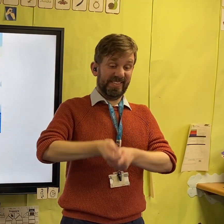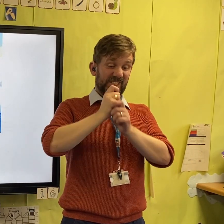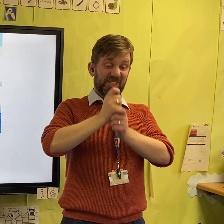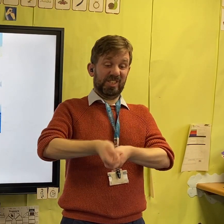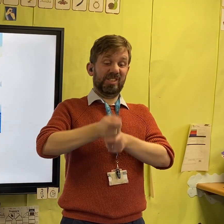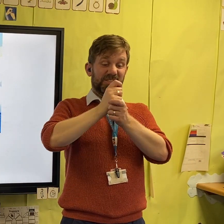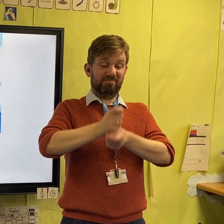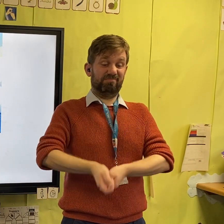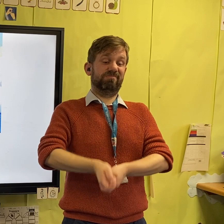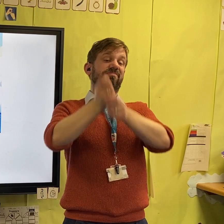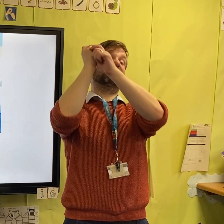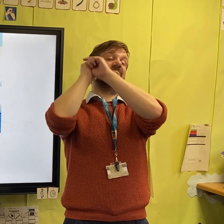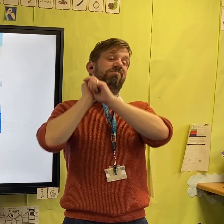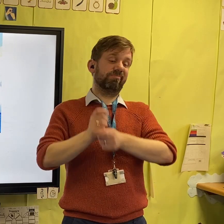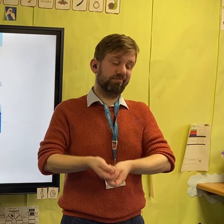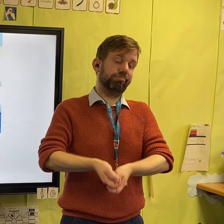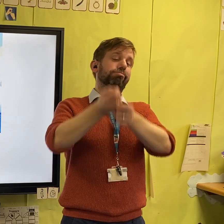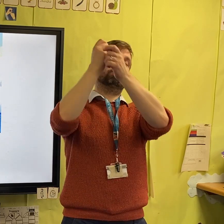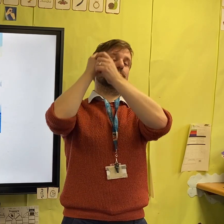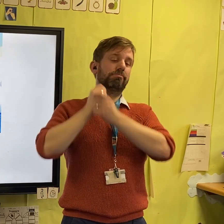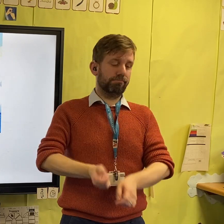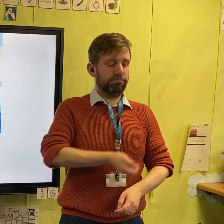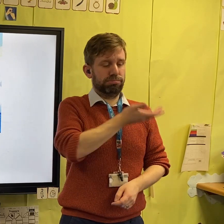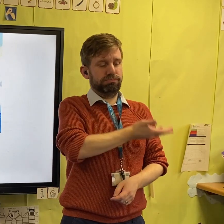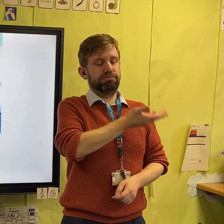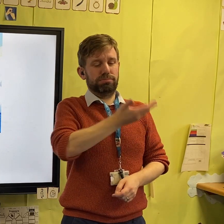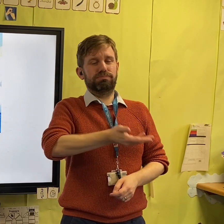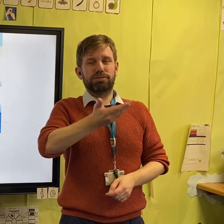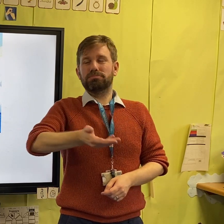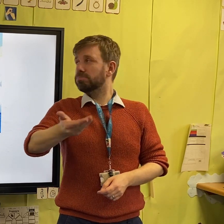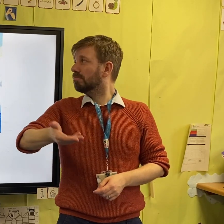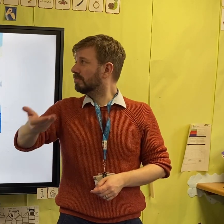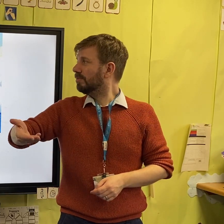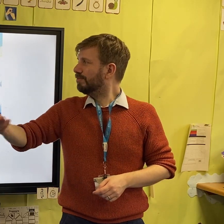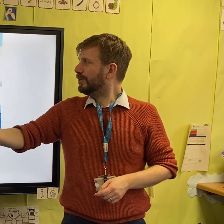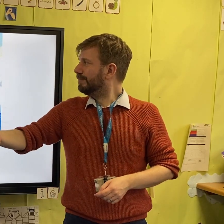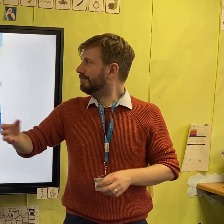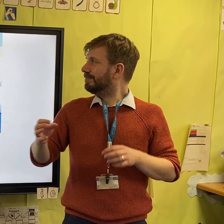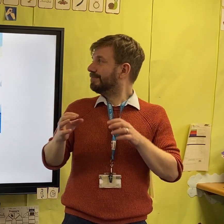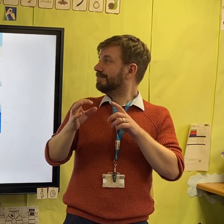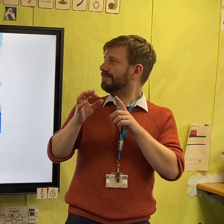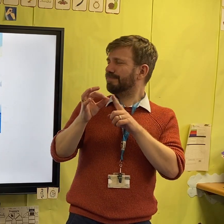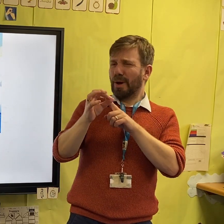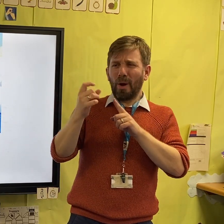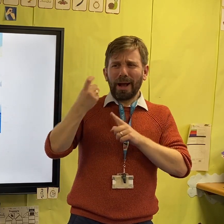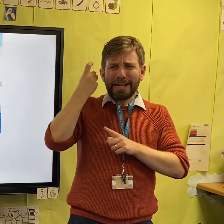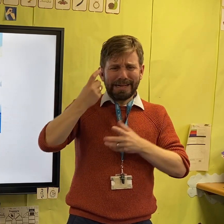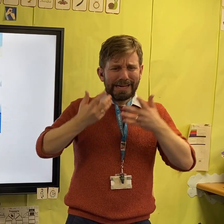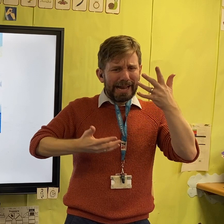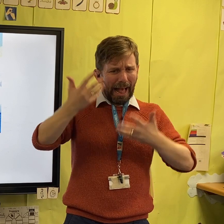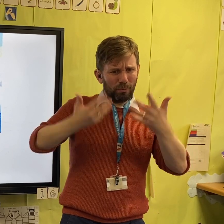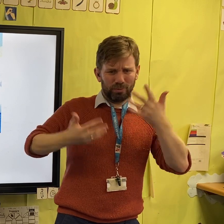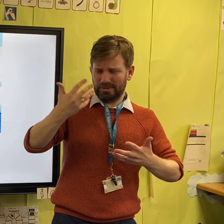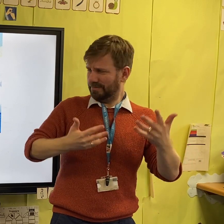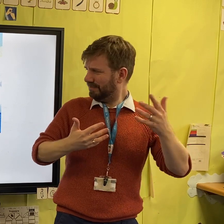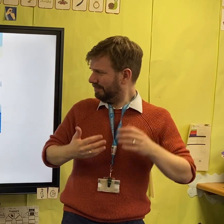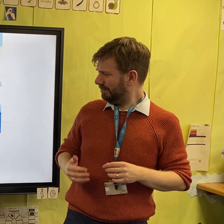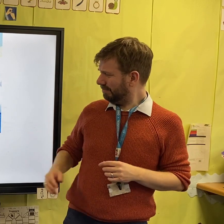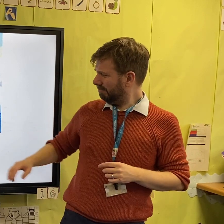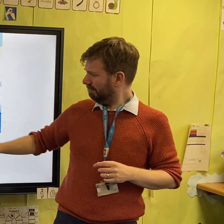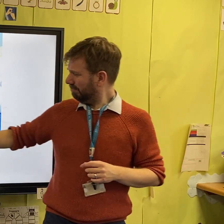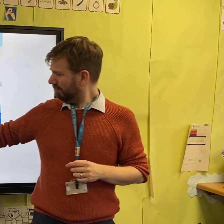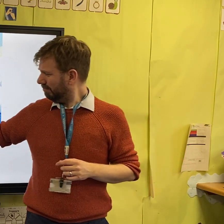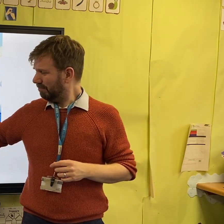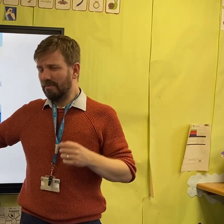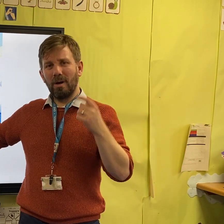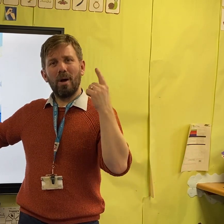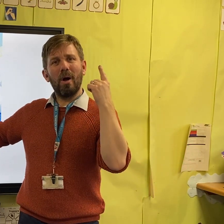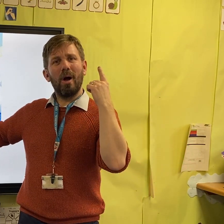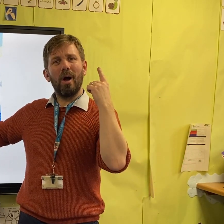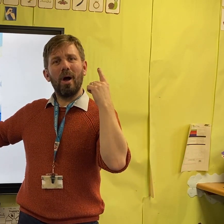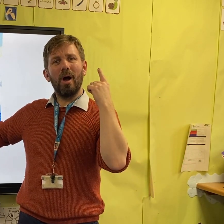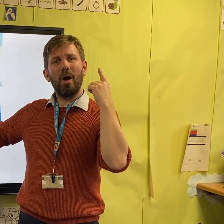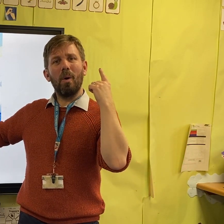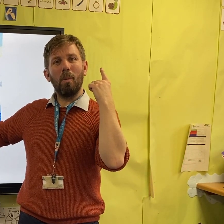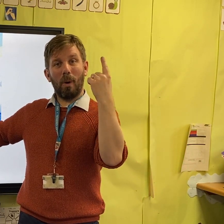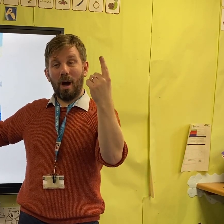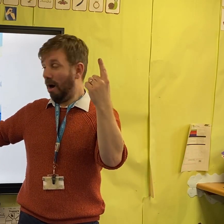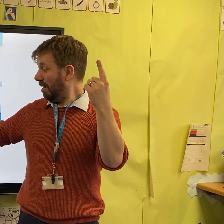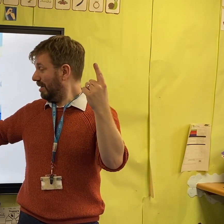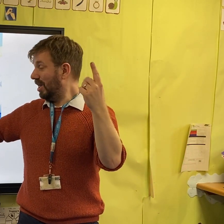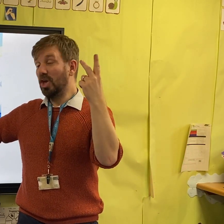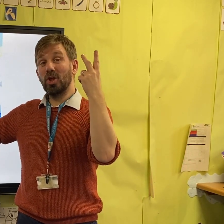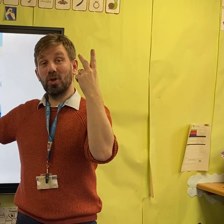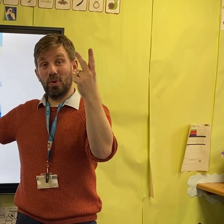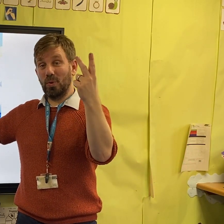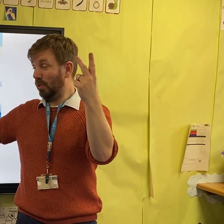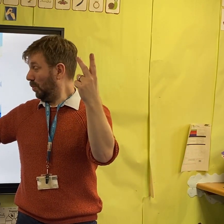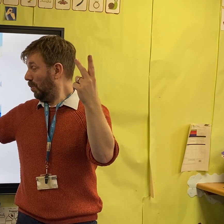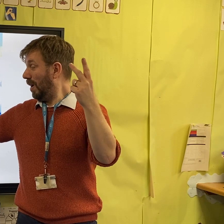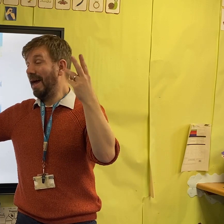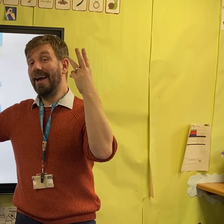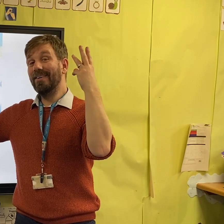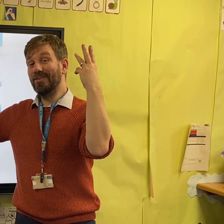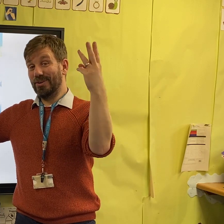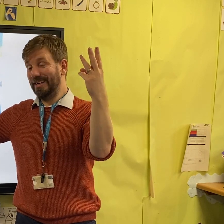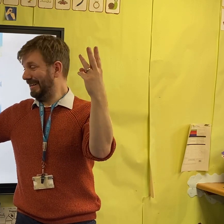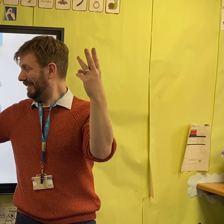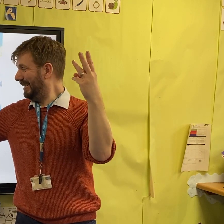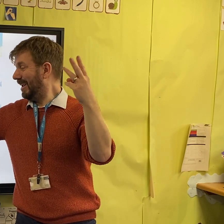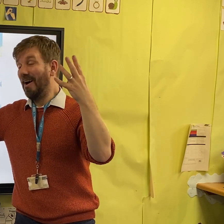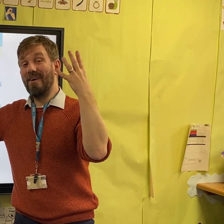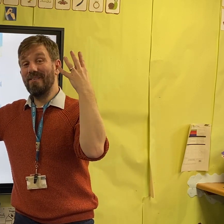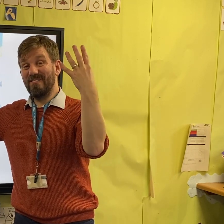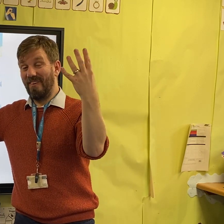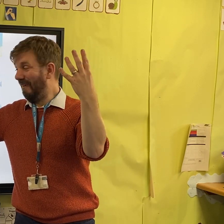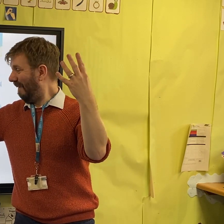Mama fished, there were lots of fish that Pipkin counted. He found out that there were 1 2 3 4